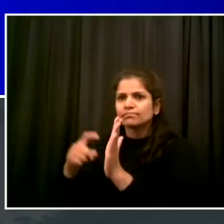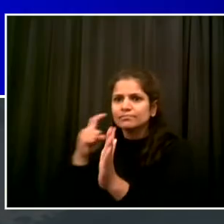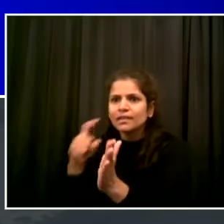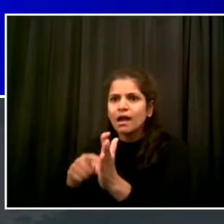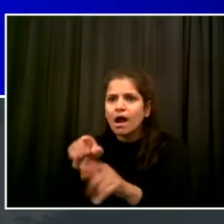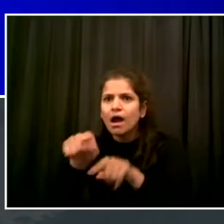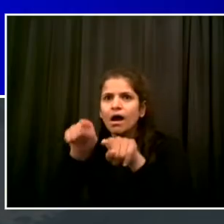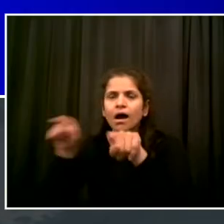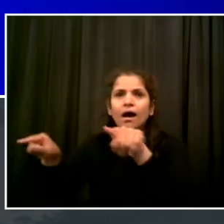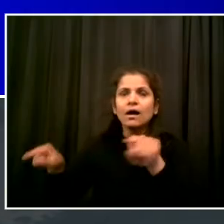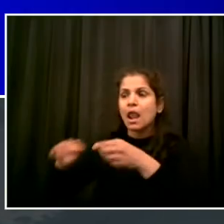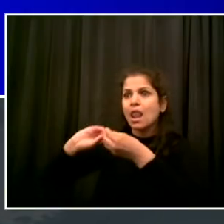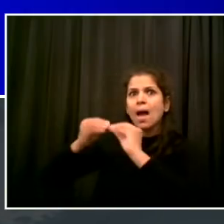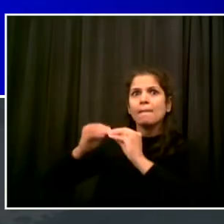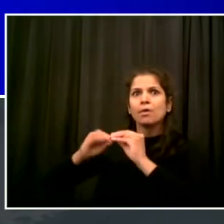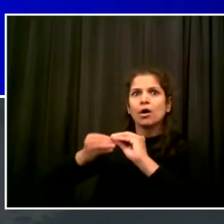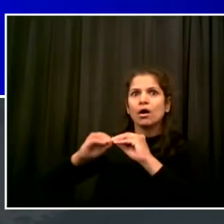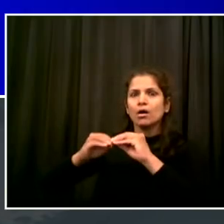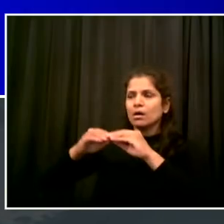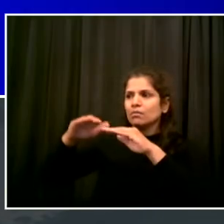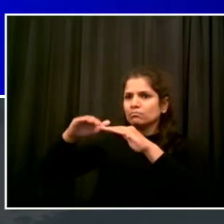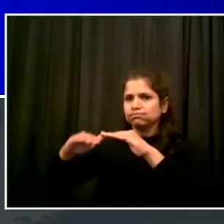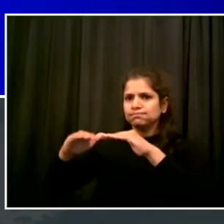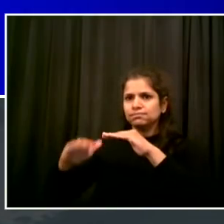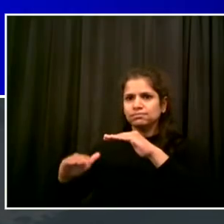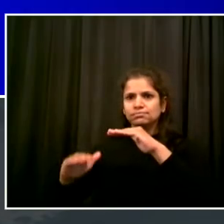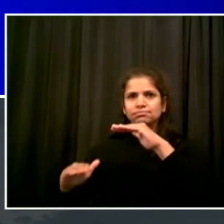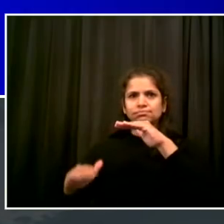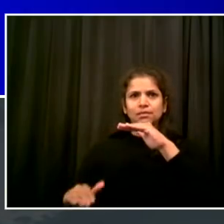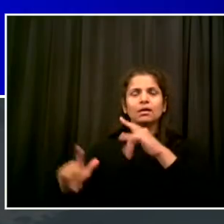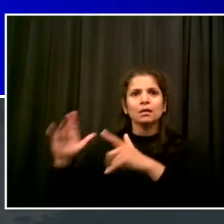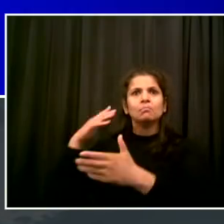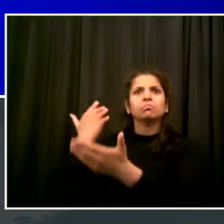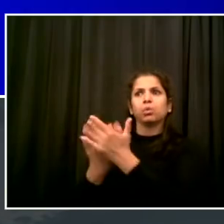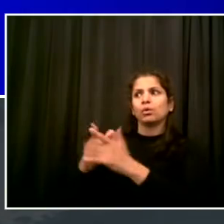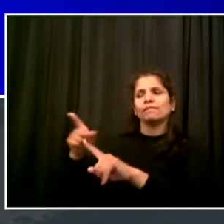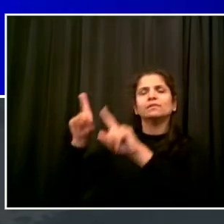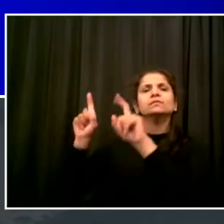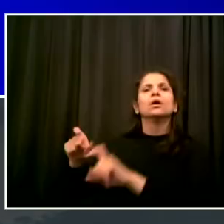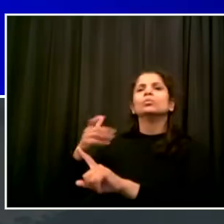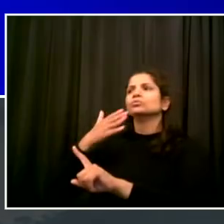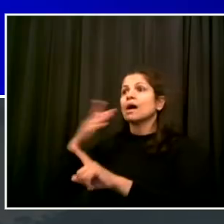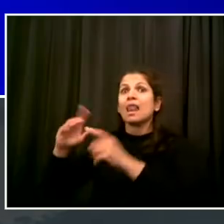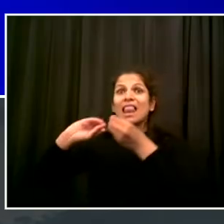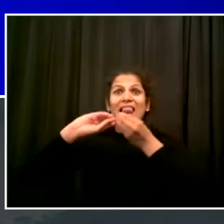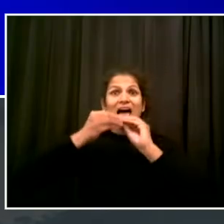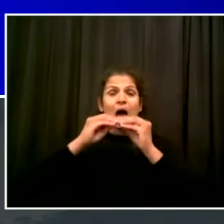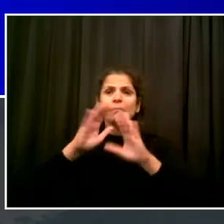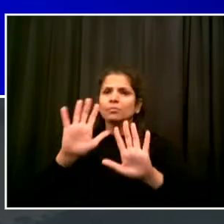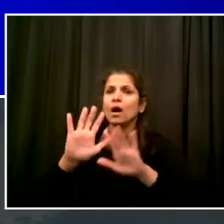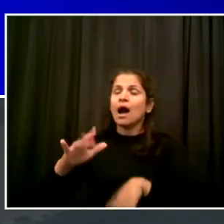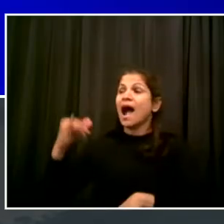AS OF TODAY, BASICALLY, NUMBERS ARE GOING DOWN.